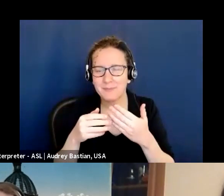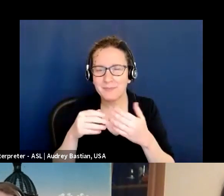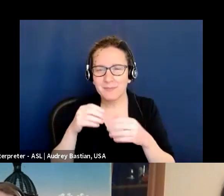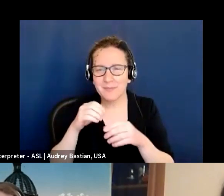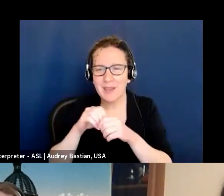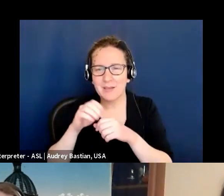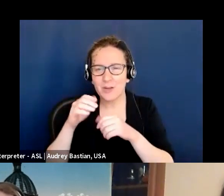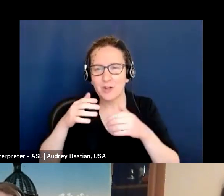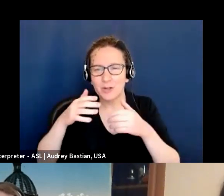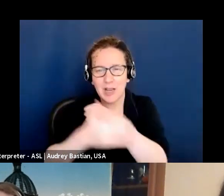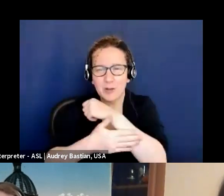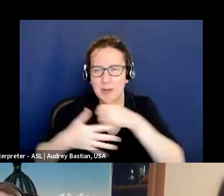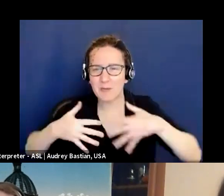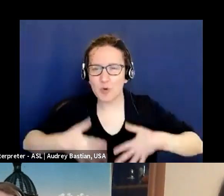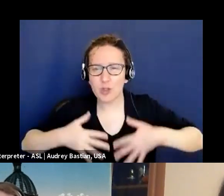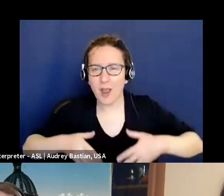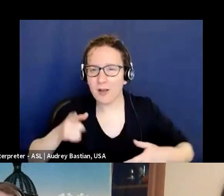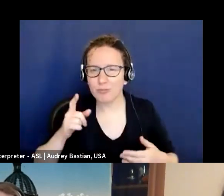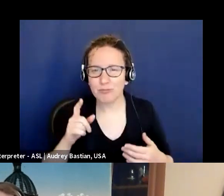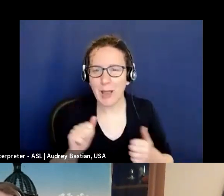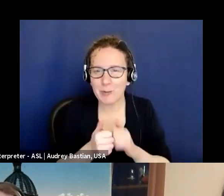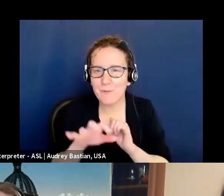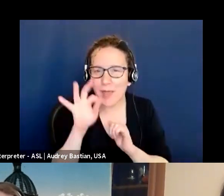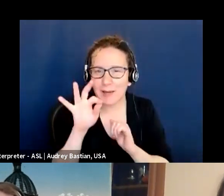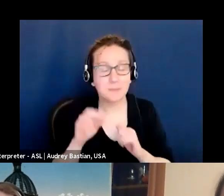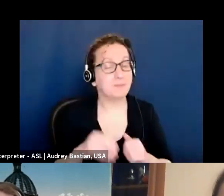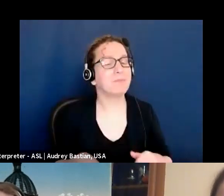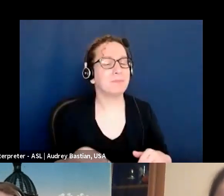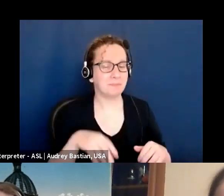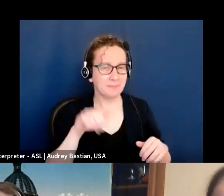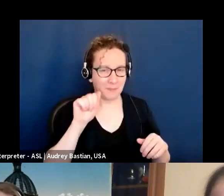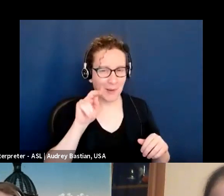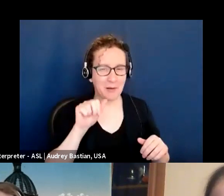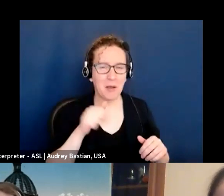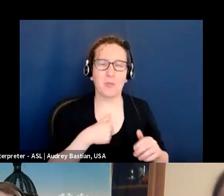Yeah. So I should start from the very early age